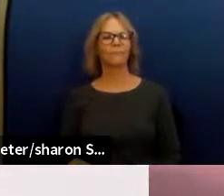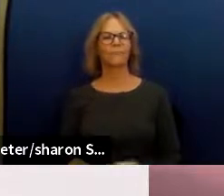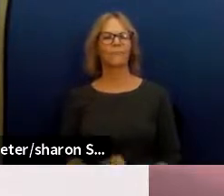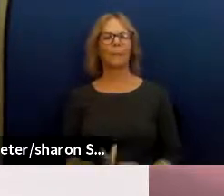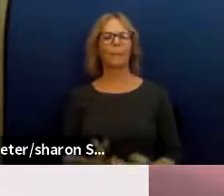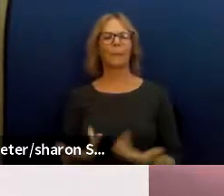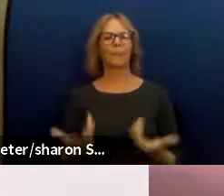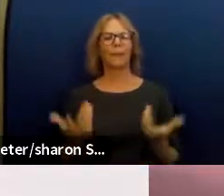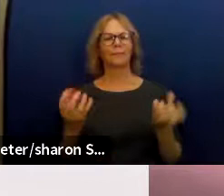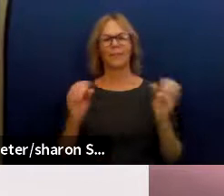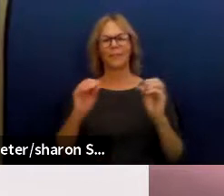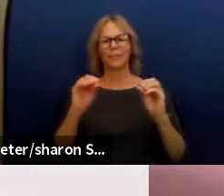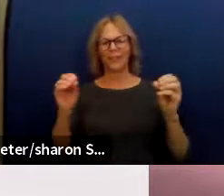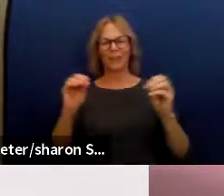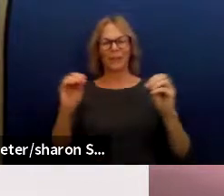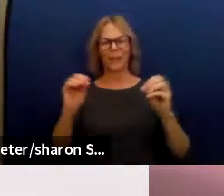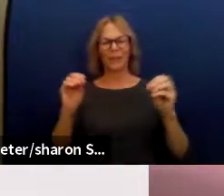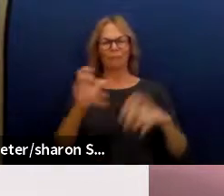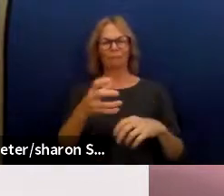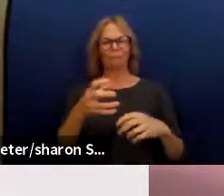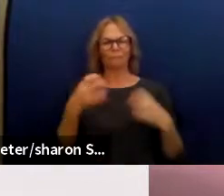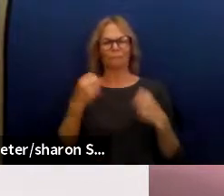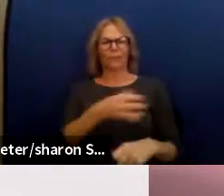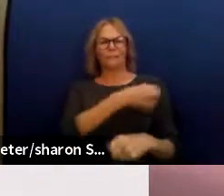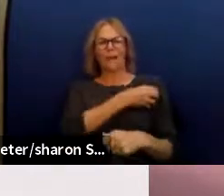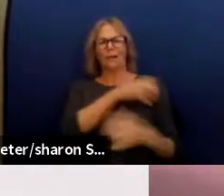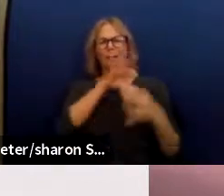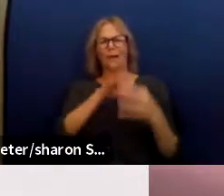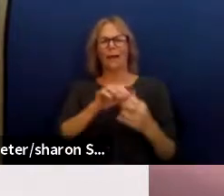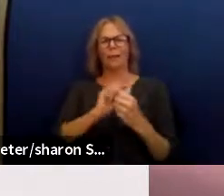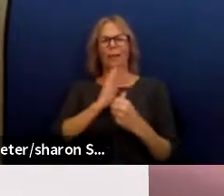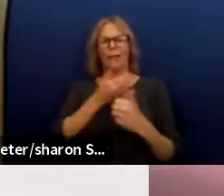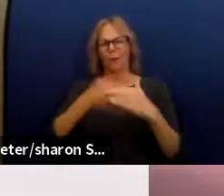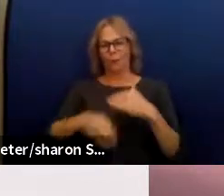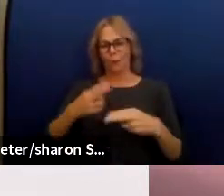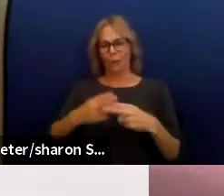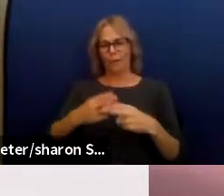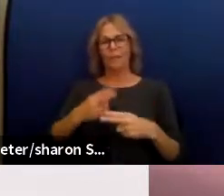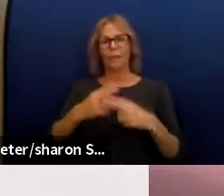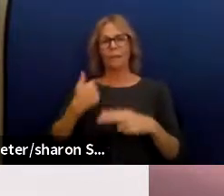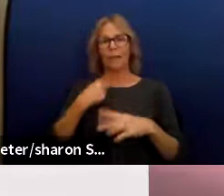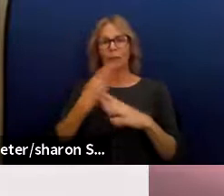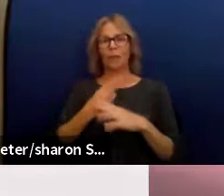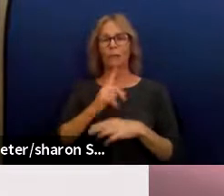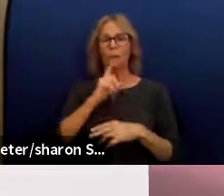birth name. You know, our, our, the name that we tell you is our is our real name. And a trans person's correct pronouns are the ones